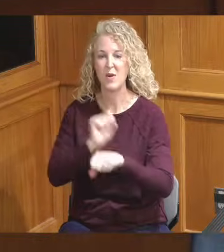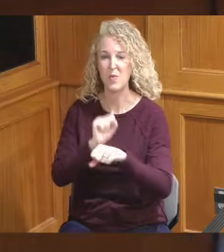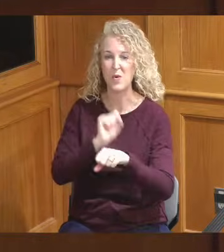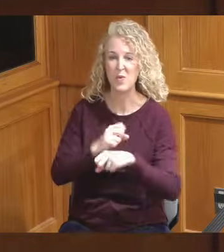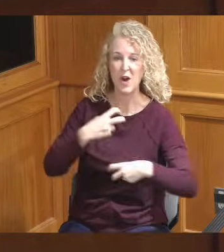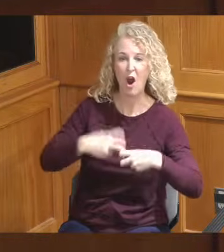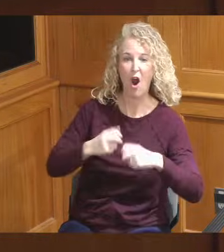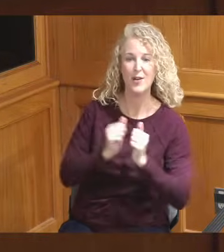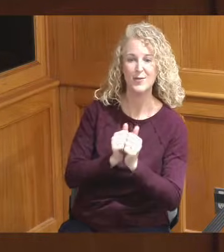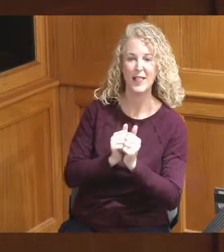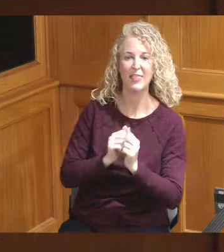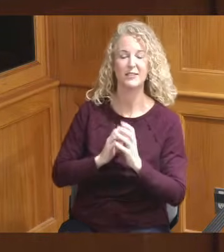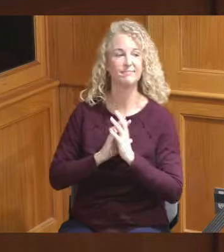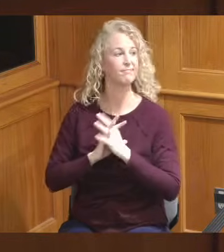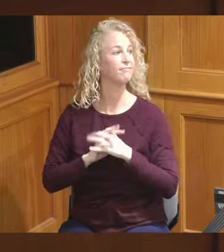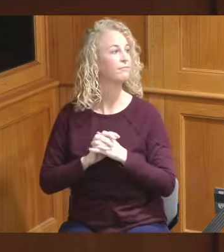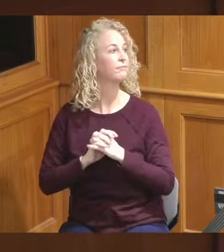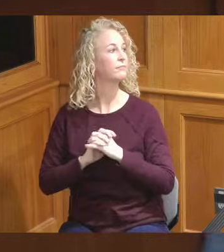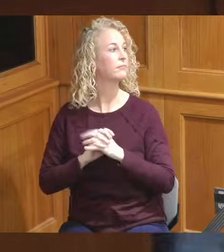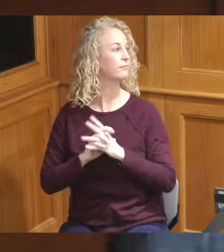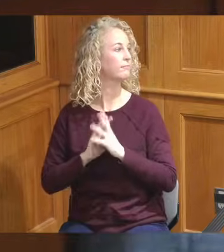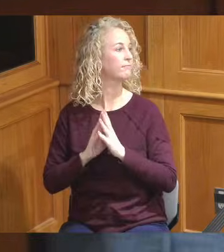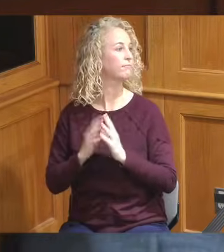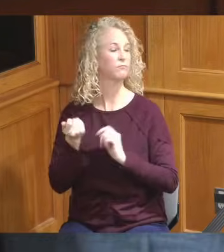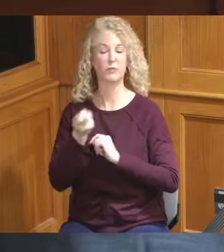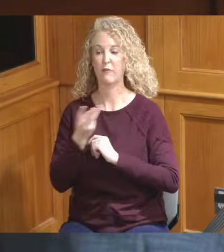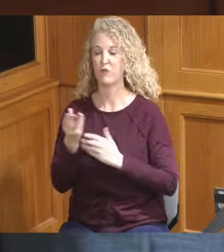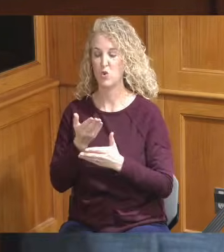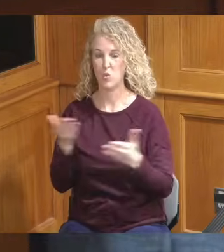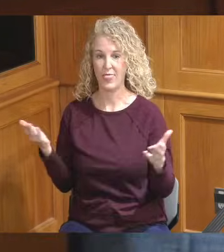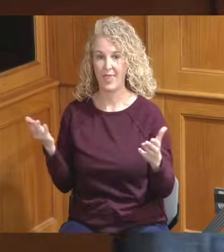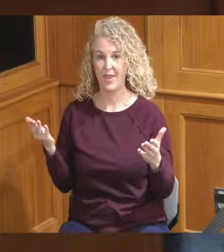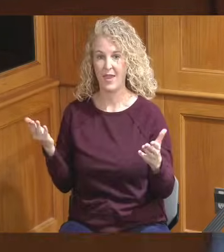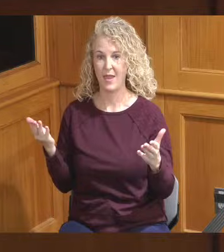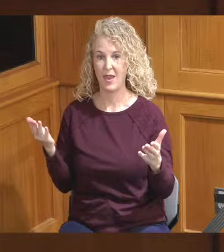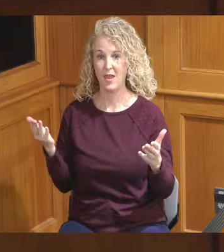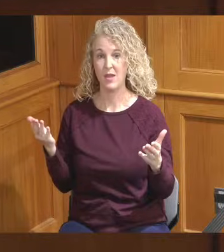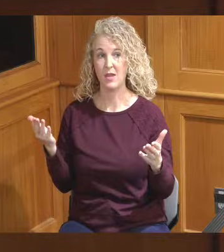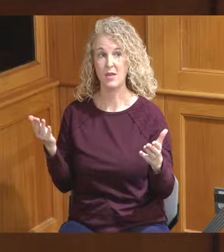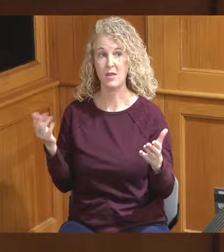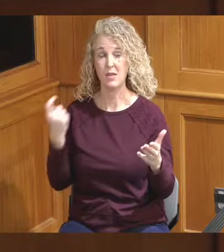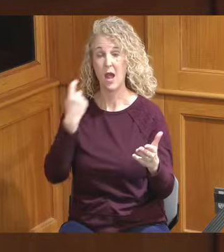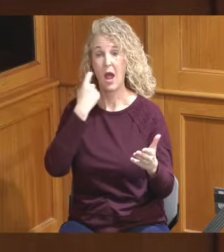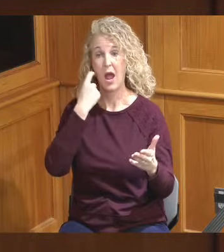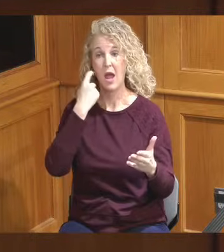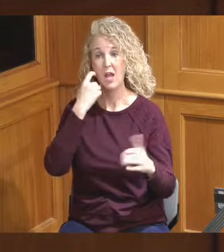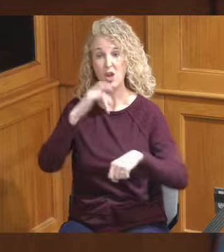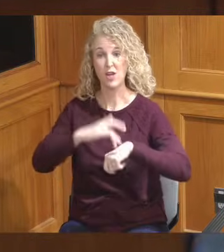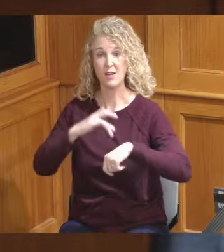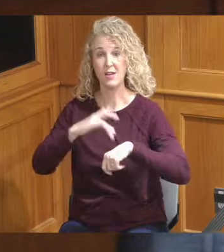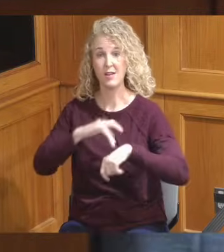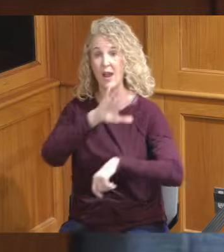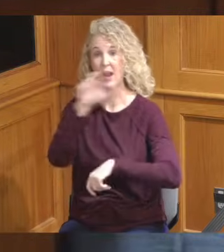together. just a few things. I interestingly I just went to the African-American Chamber annual